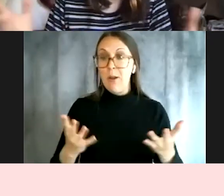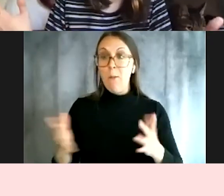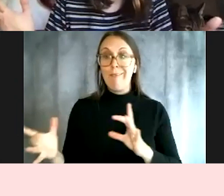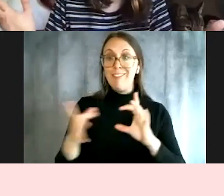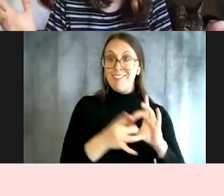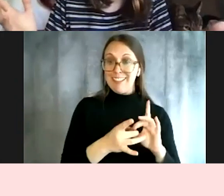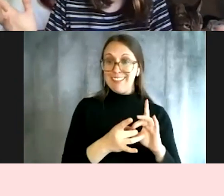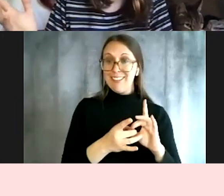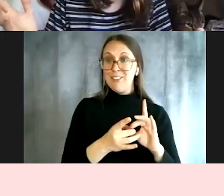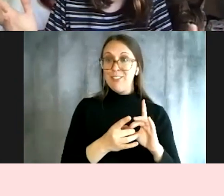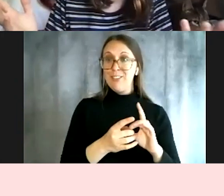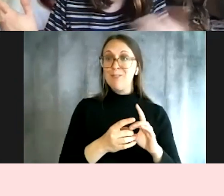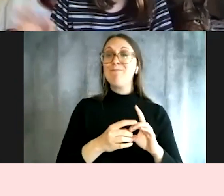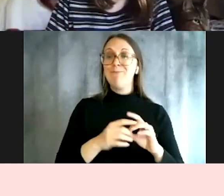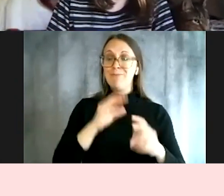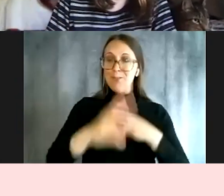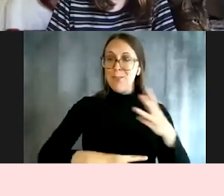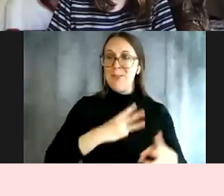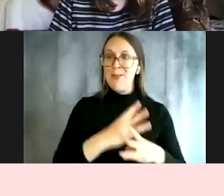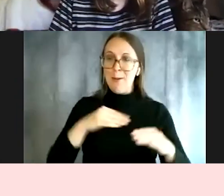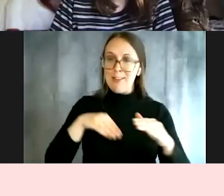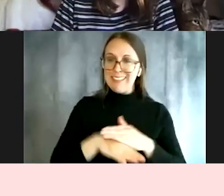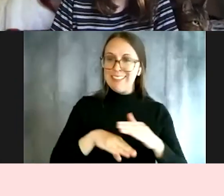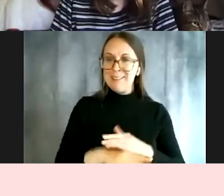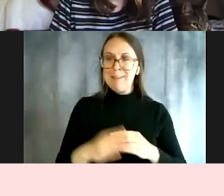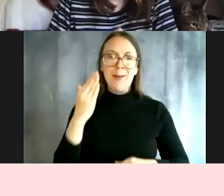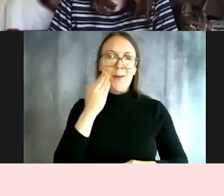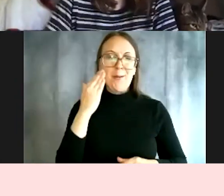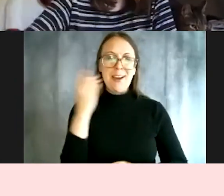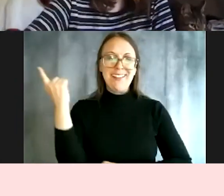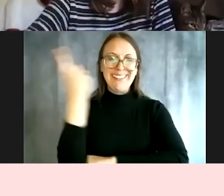Global Accessibility Awareness Day which is Accessibility and Disability.